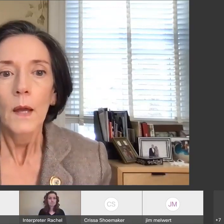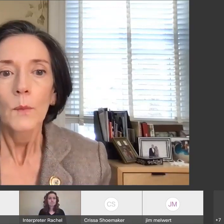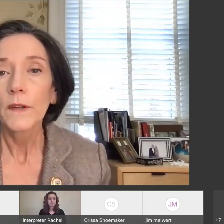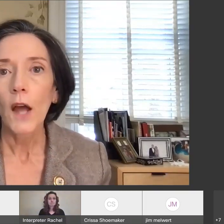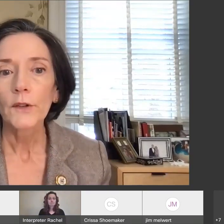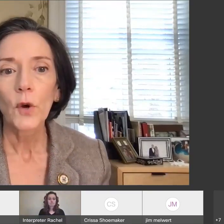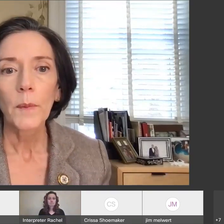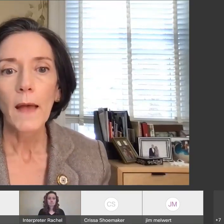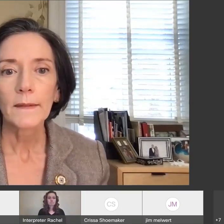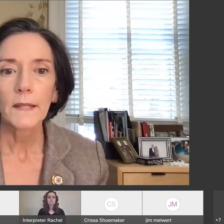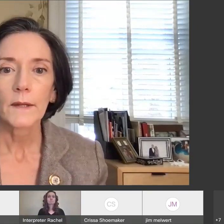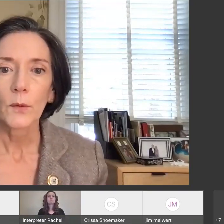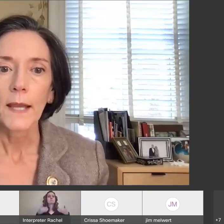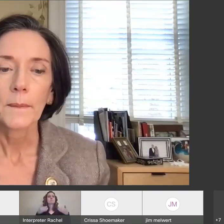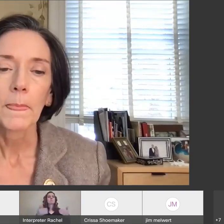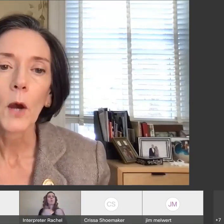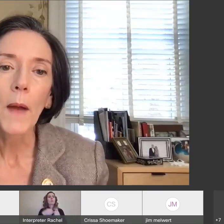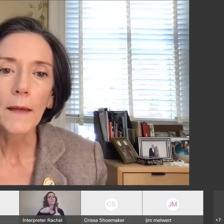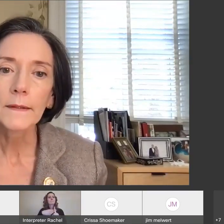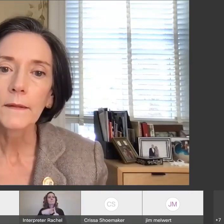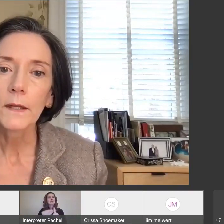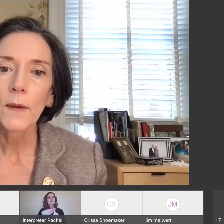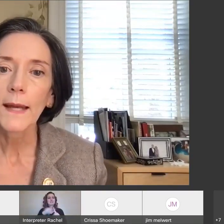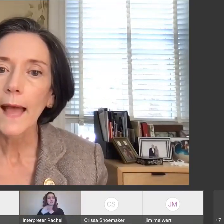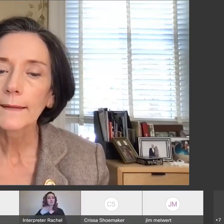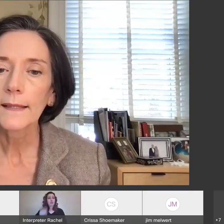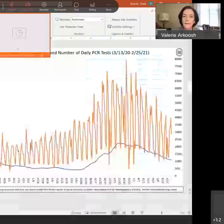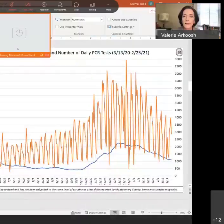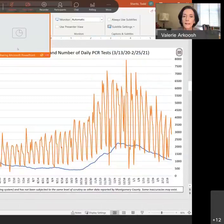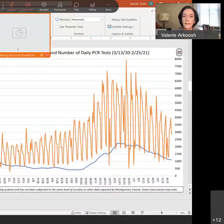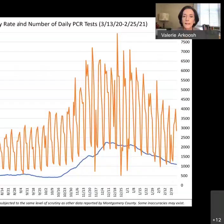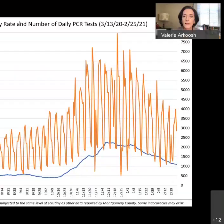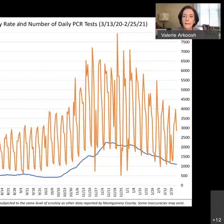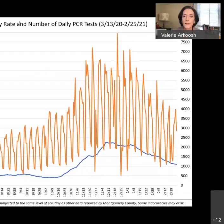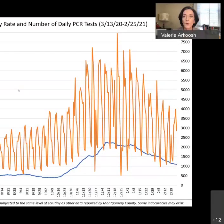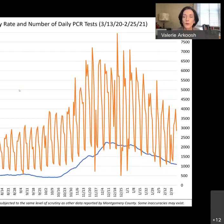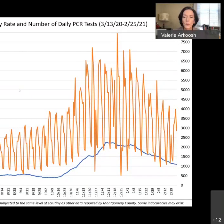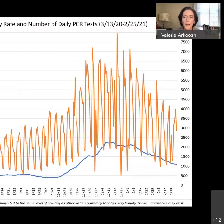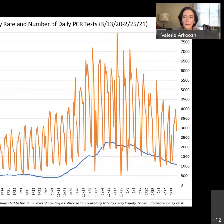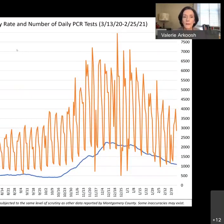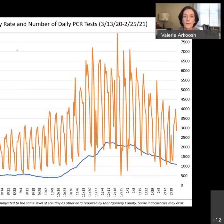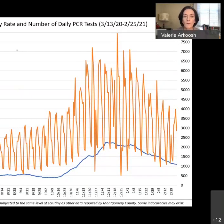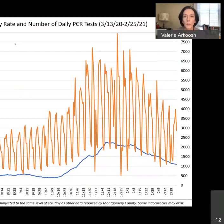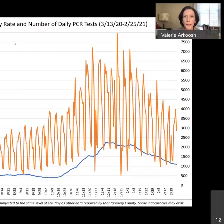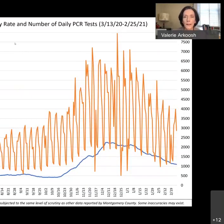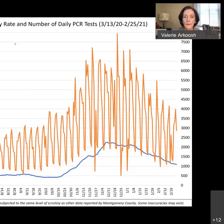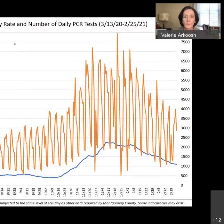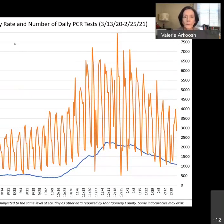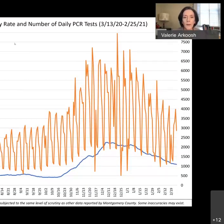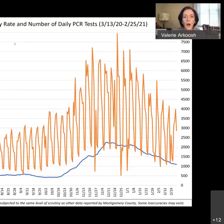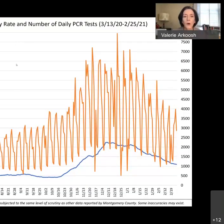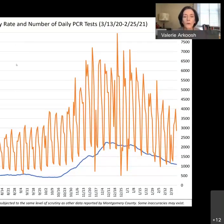Moving on to our positivity rate. Our positivity rate has continued a downward trend this week. Our